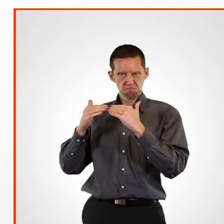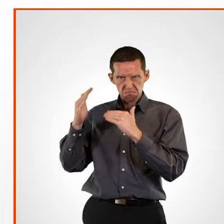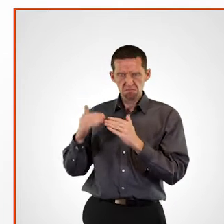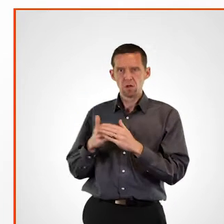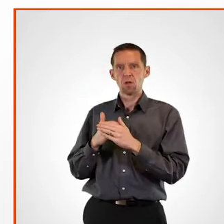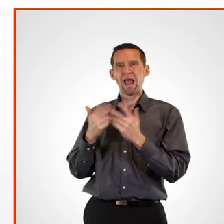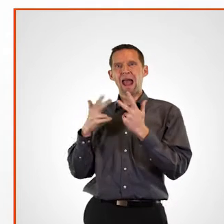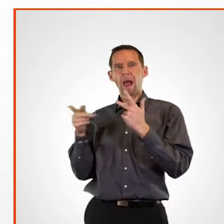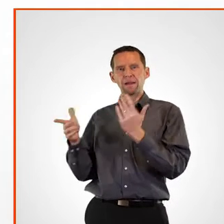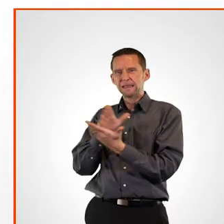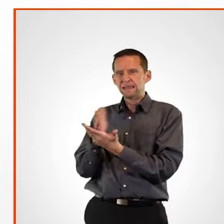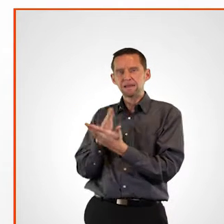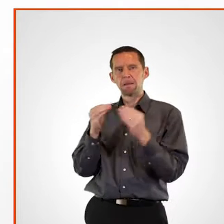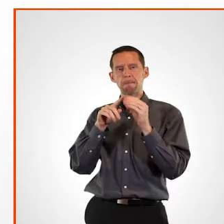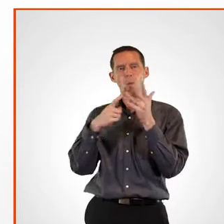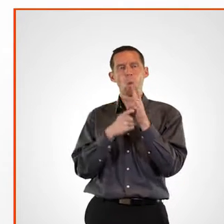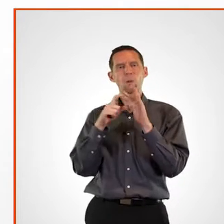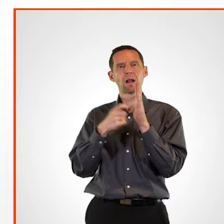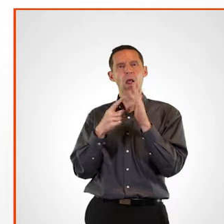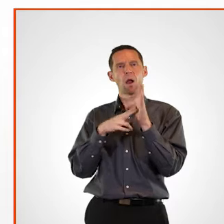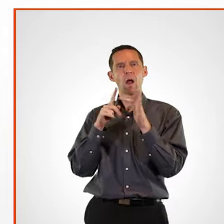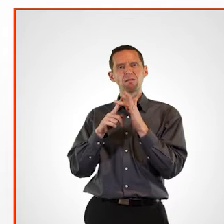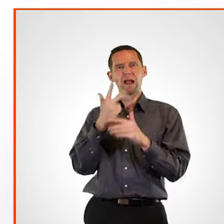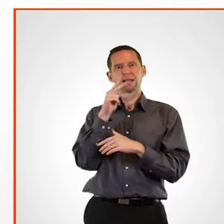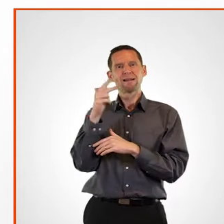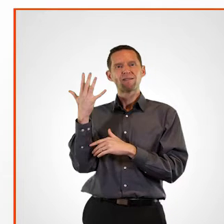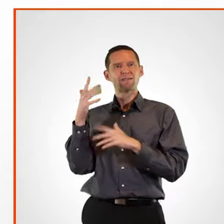In some cases, we might have had a few borderline kids more in the sort of 85dB range.